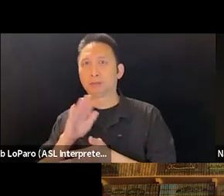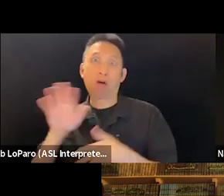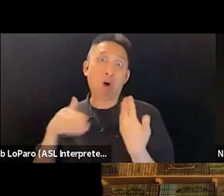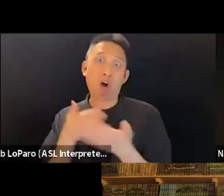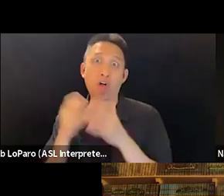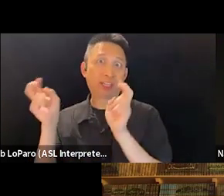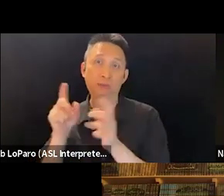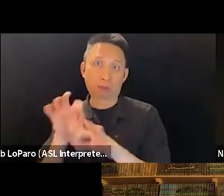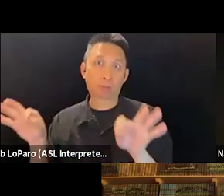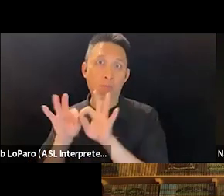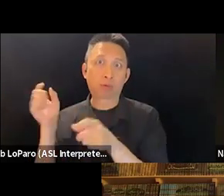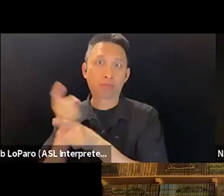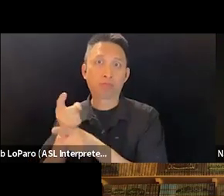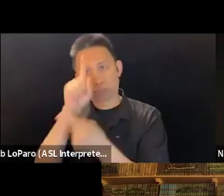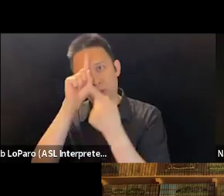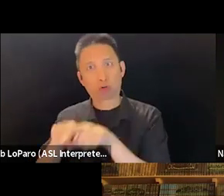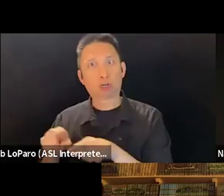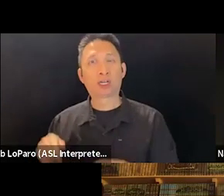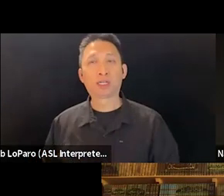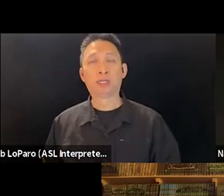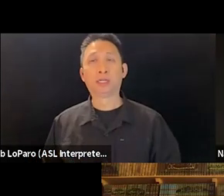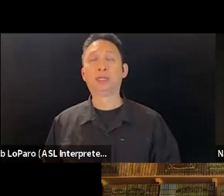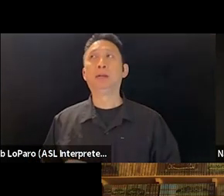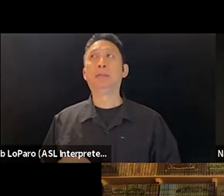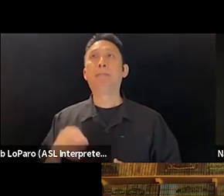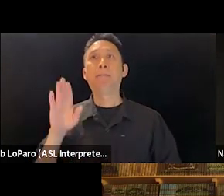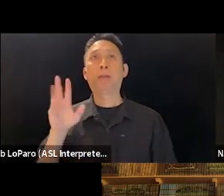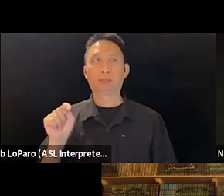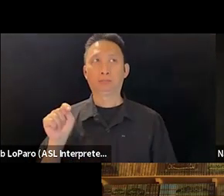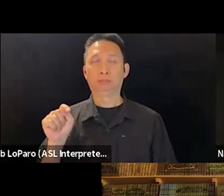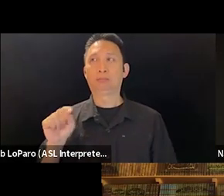The difference to make us decide to support the project